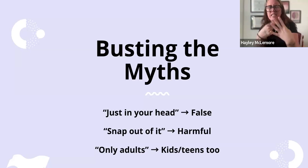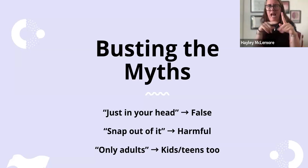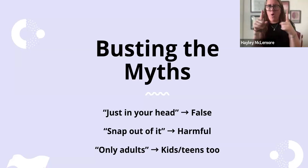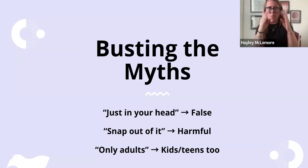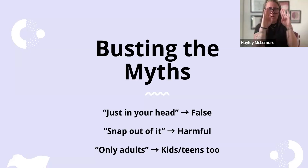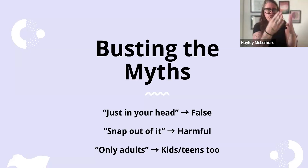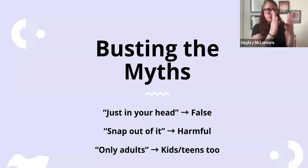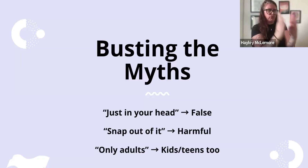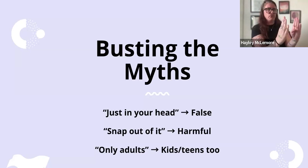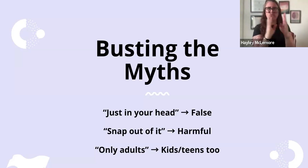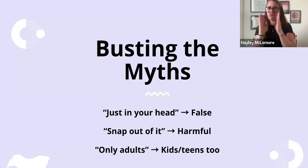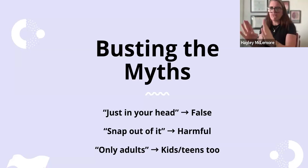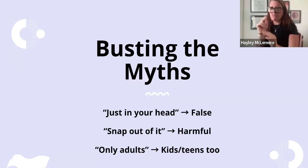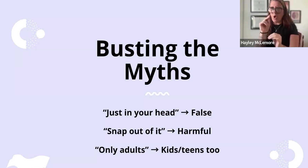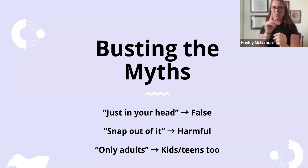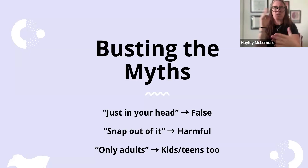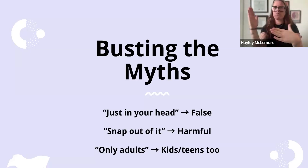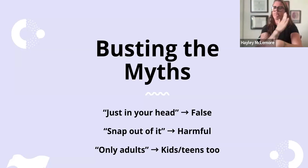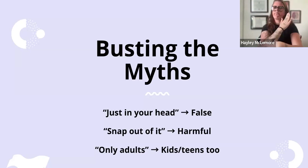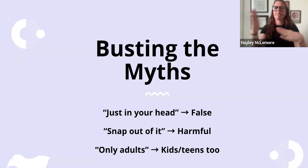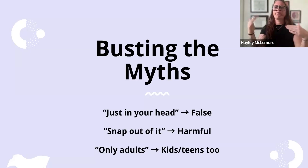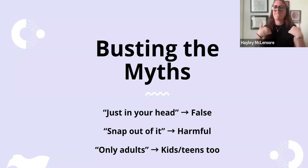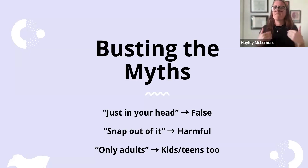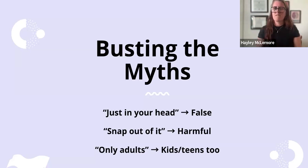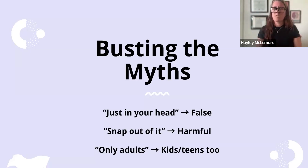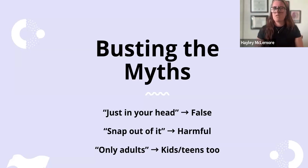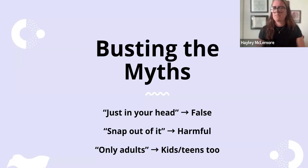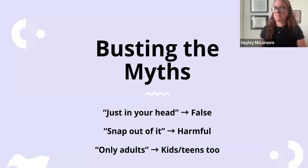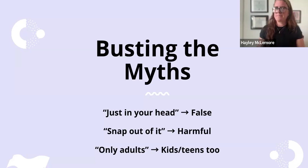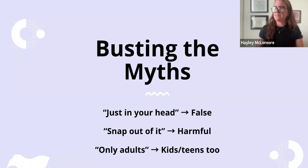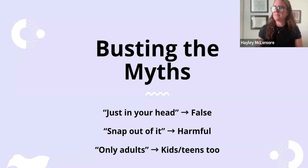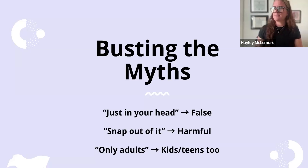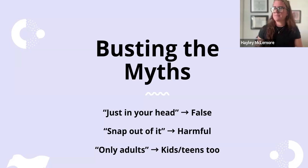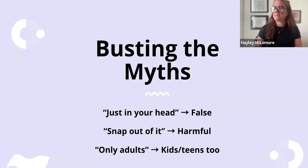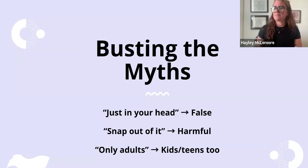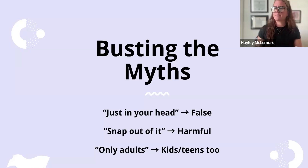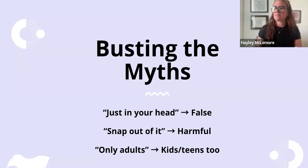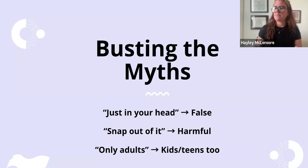specific group in which it focuses on. Depression can really impact anyone.